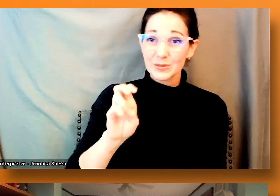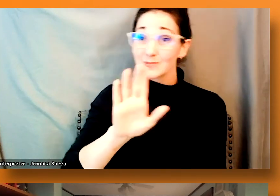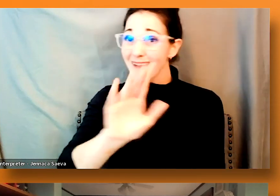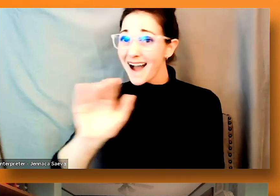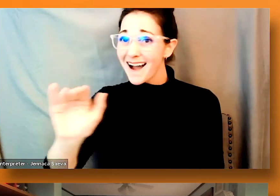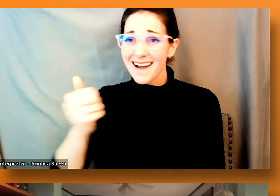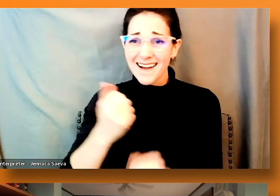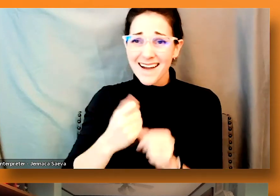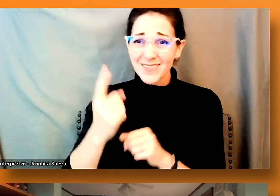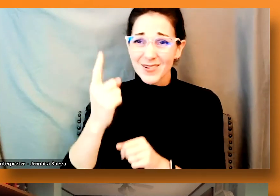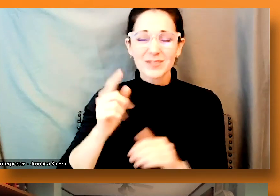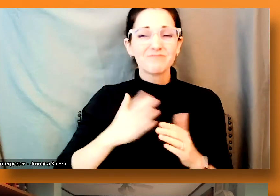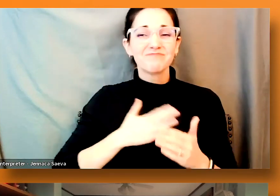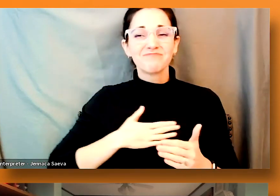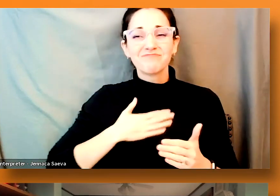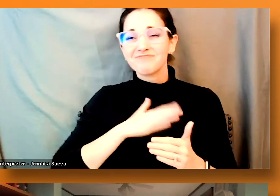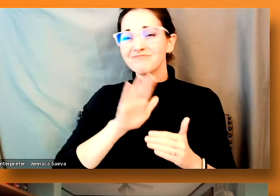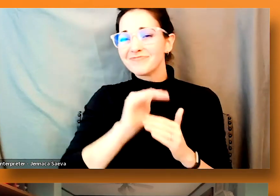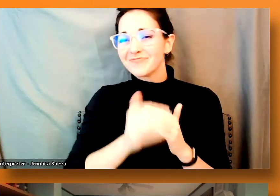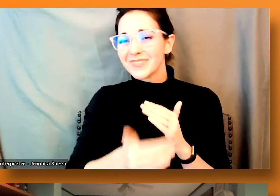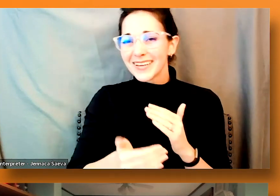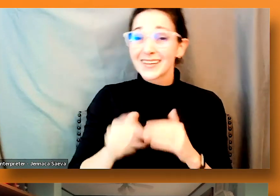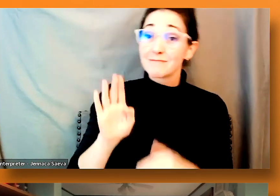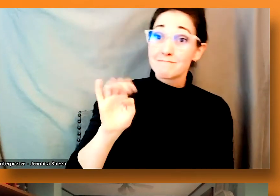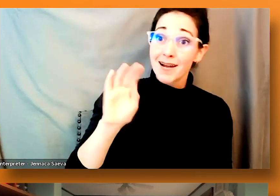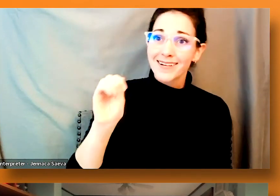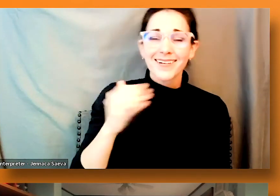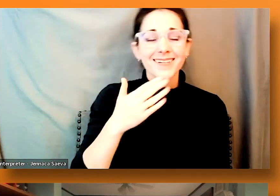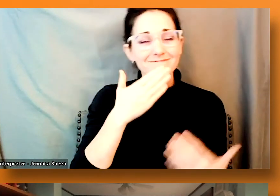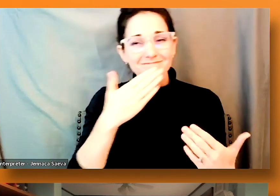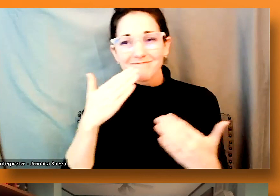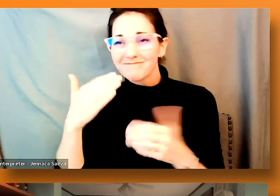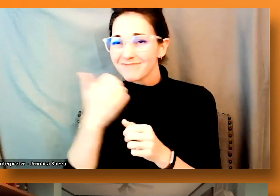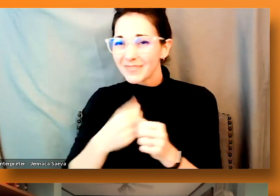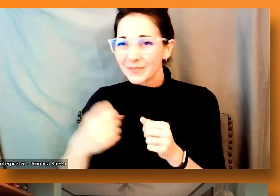Good-bye, Everyone. Have a great weekend. Thank you, everyone.